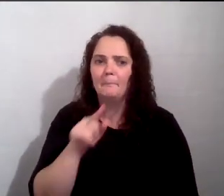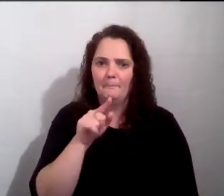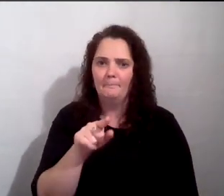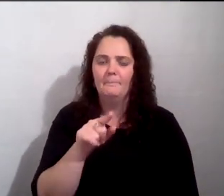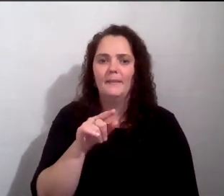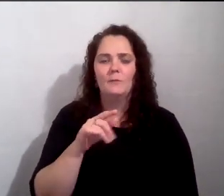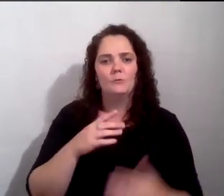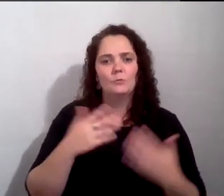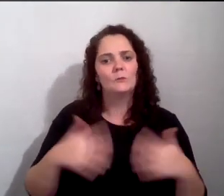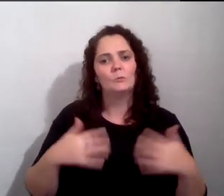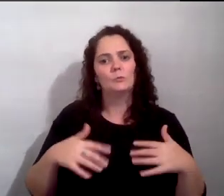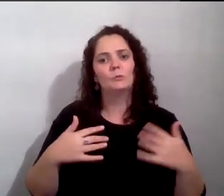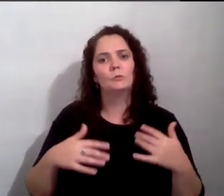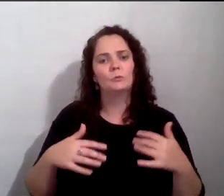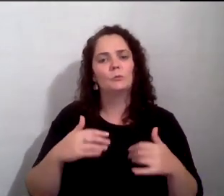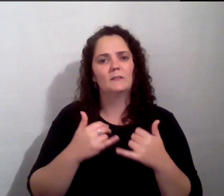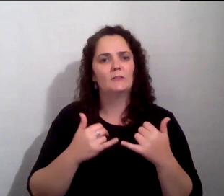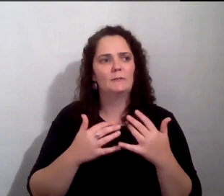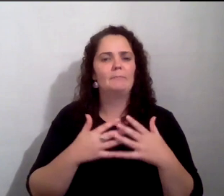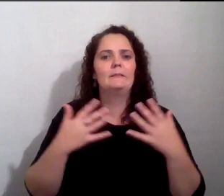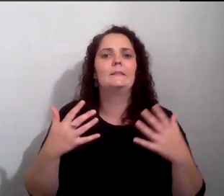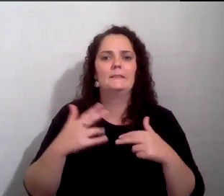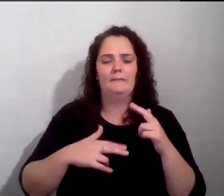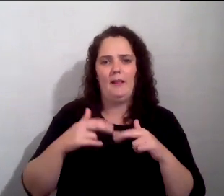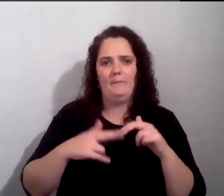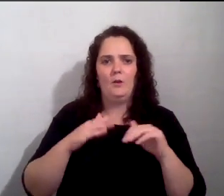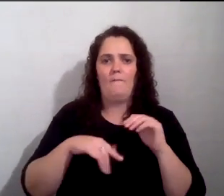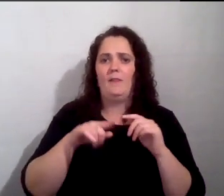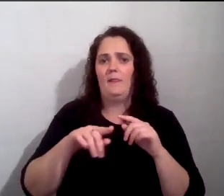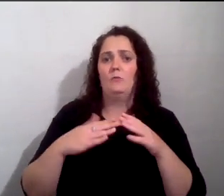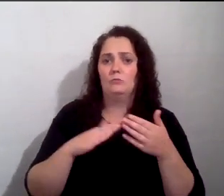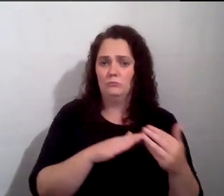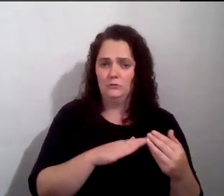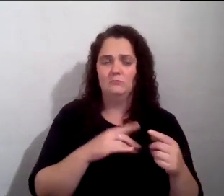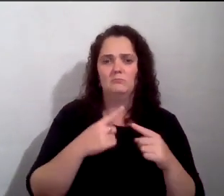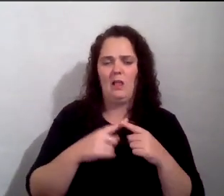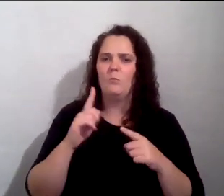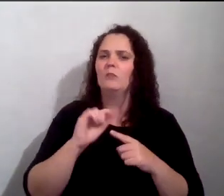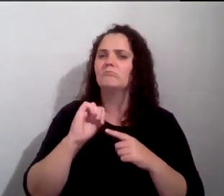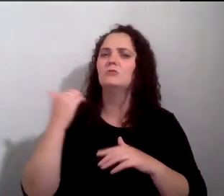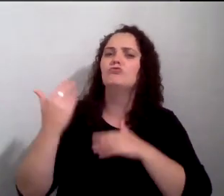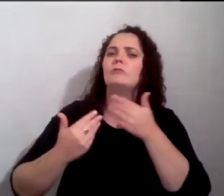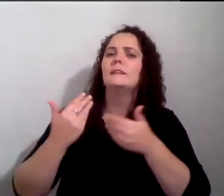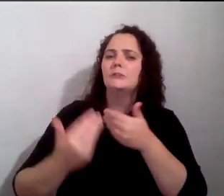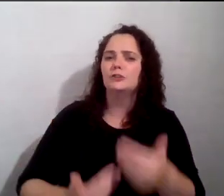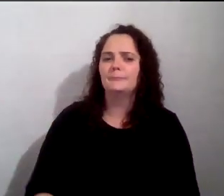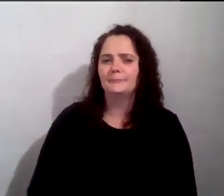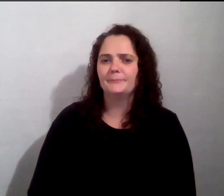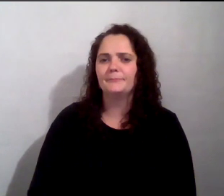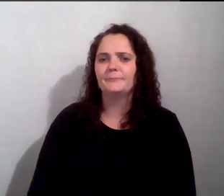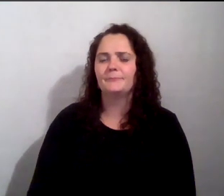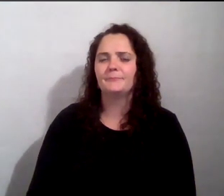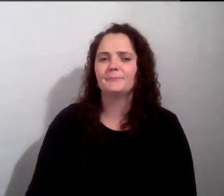Antipodeans in Melbourne in particular. Now it's very much an oversimplification